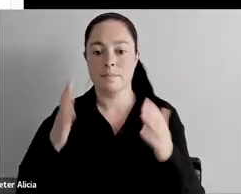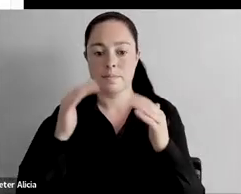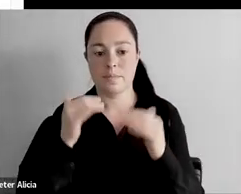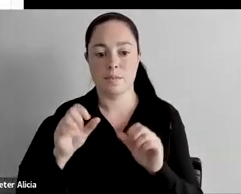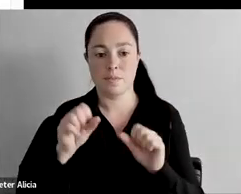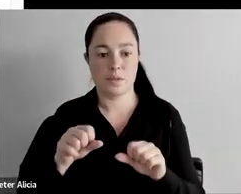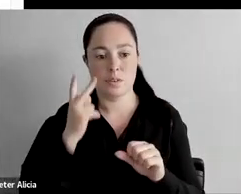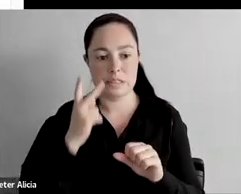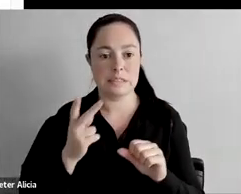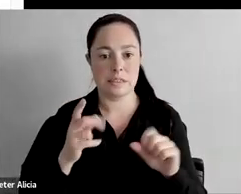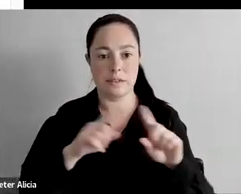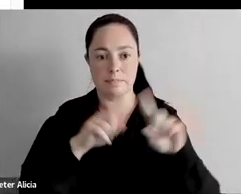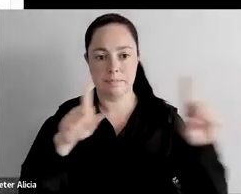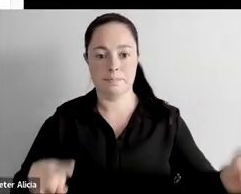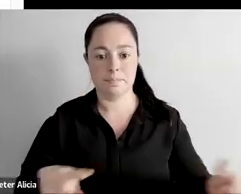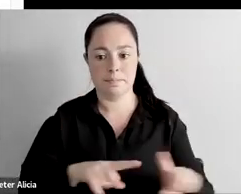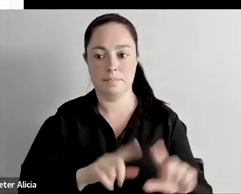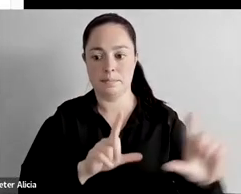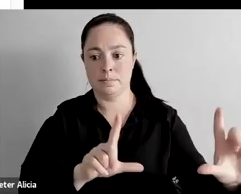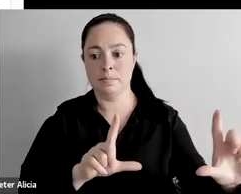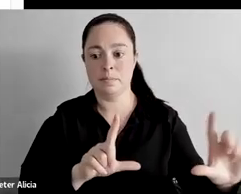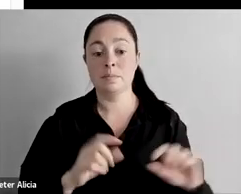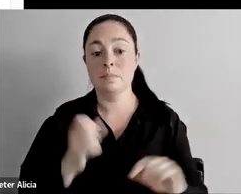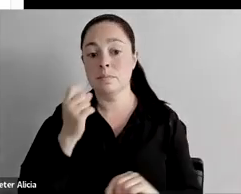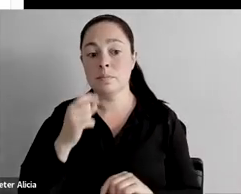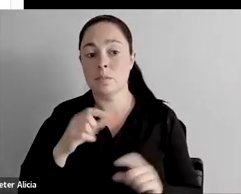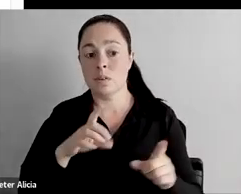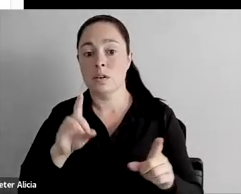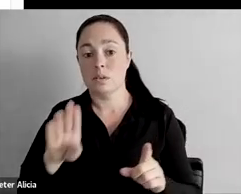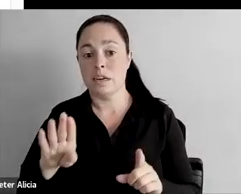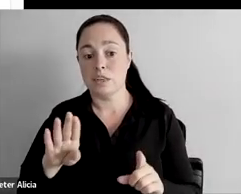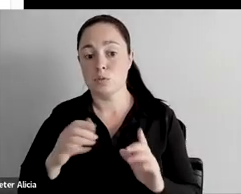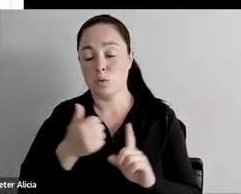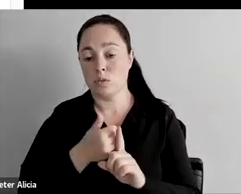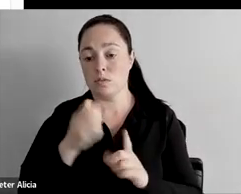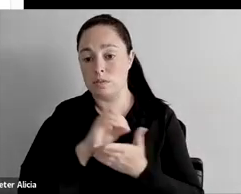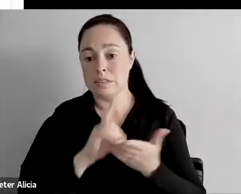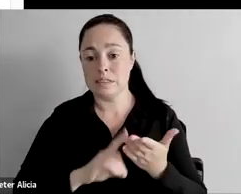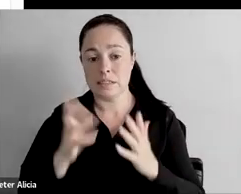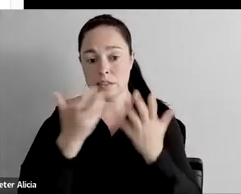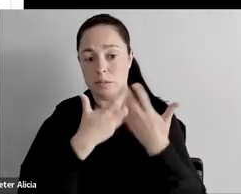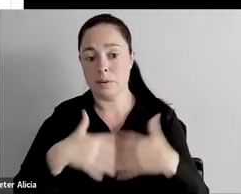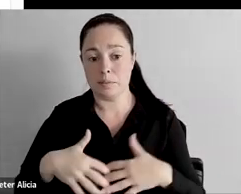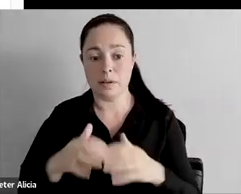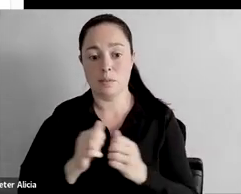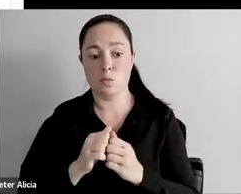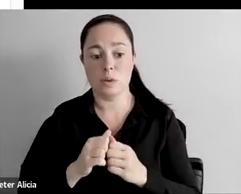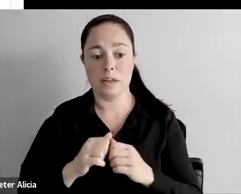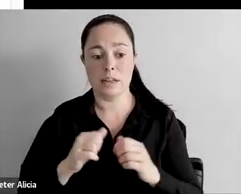So I do want to note that the dashboard was designed to be compatible with screen readers, but if